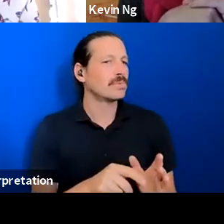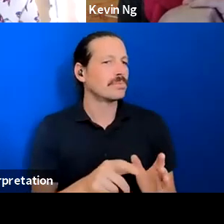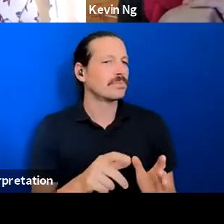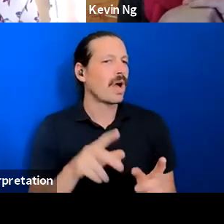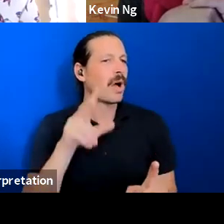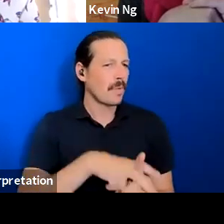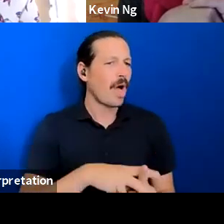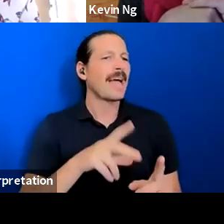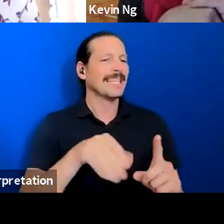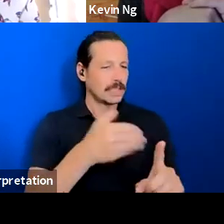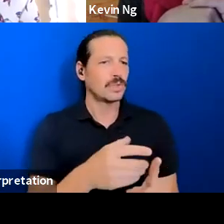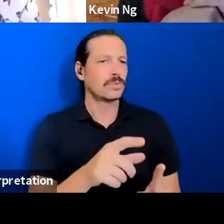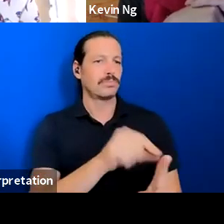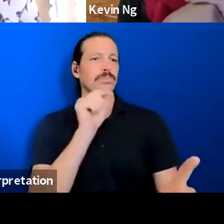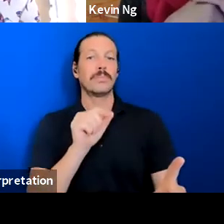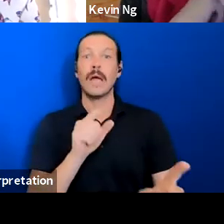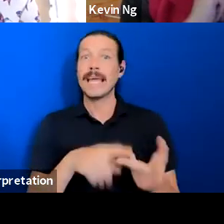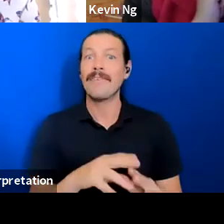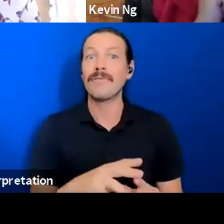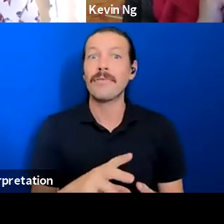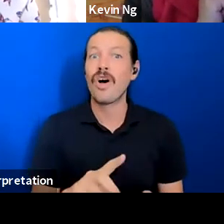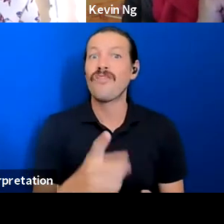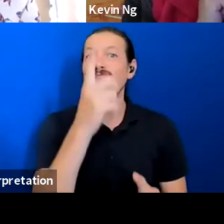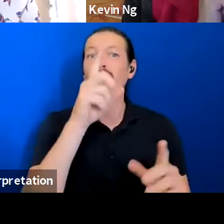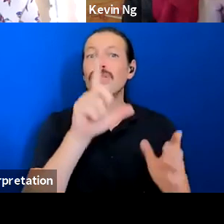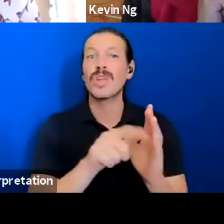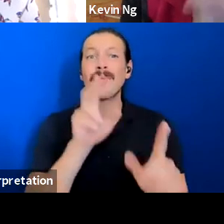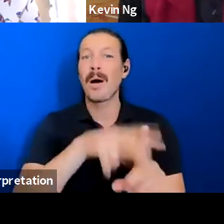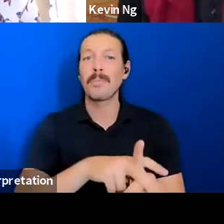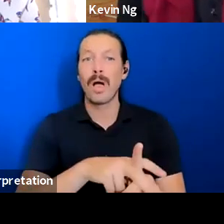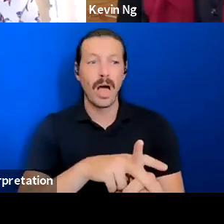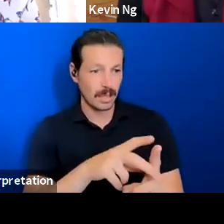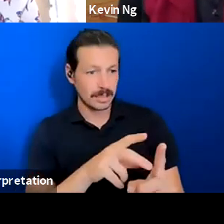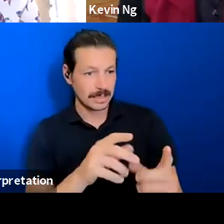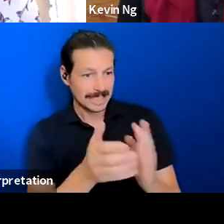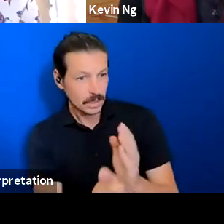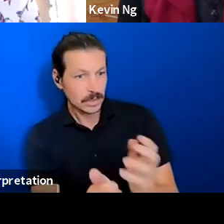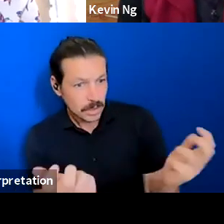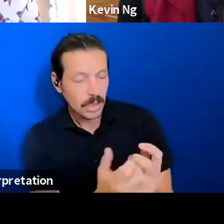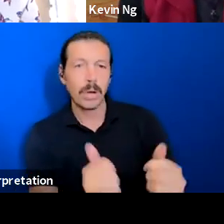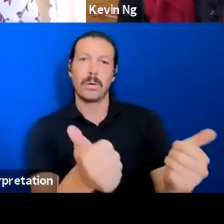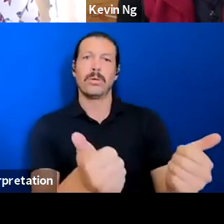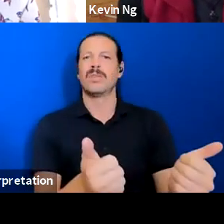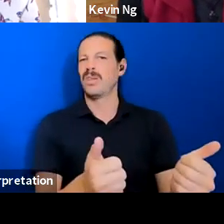first time; if they're perhaps little bit relevant then it might be about